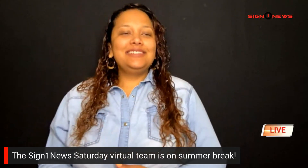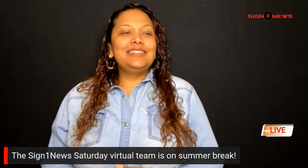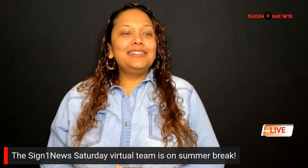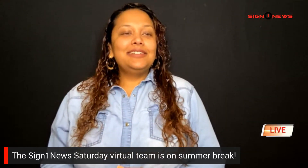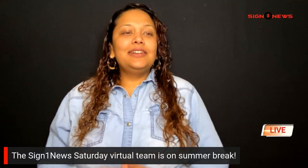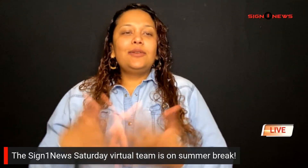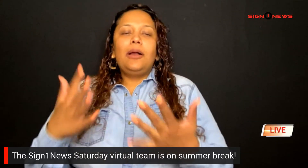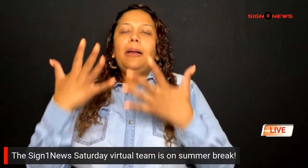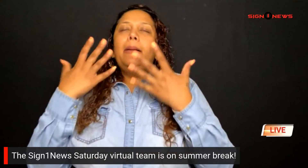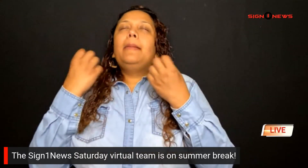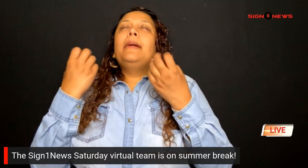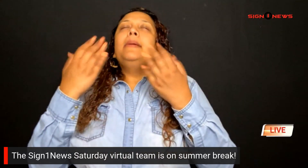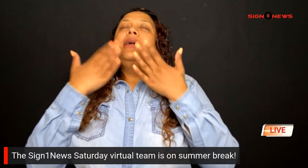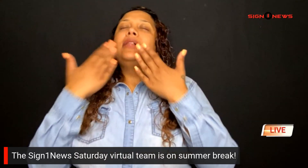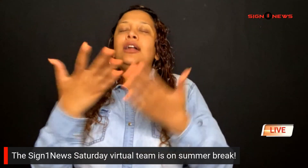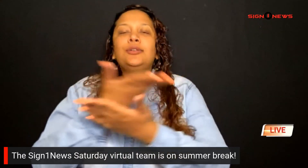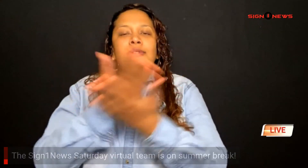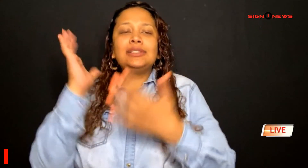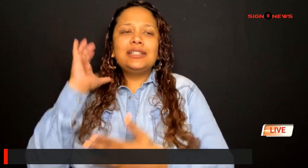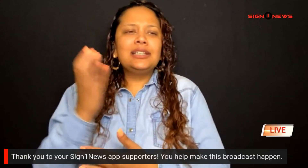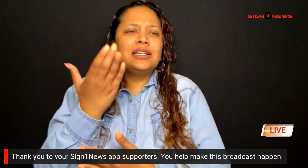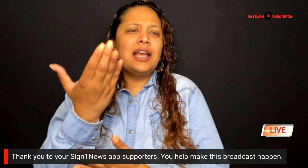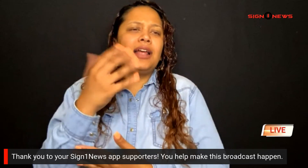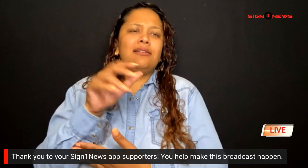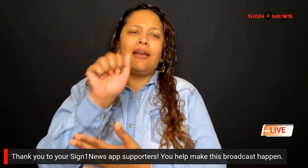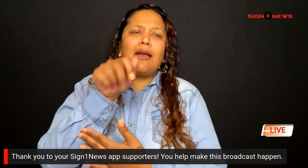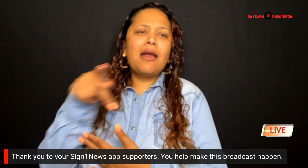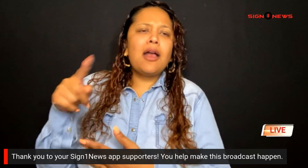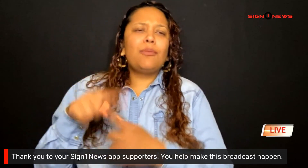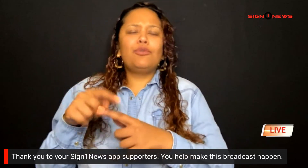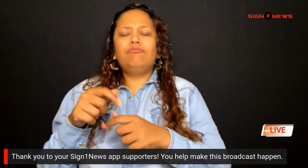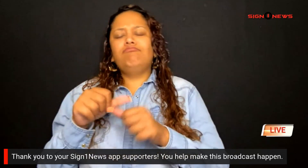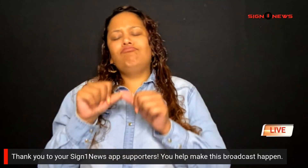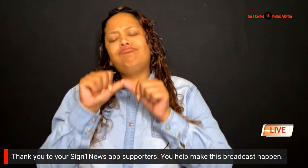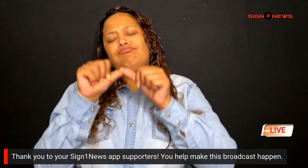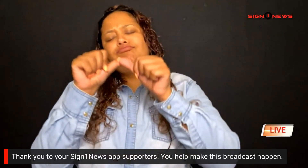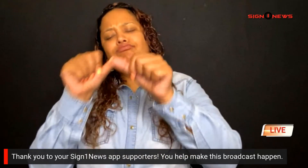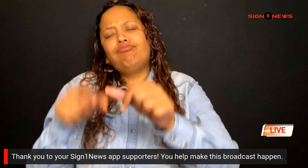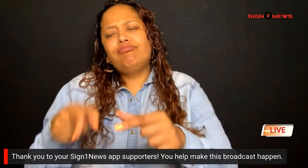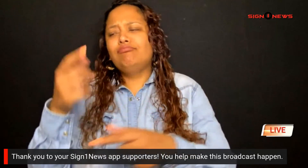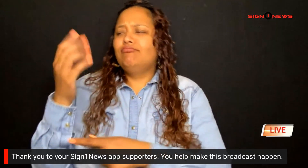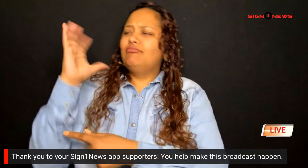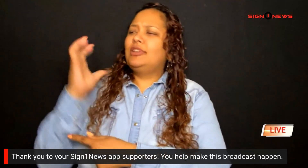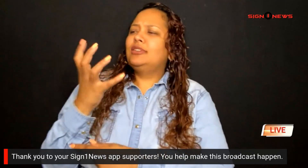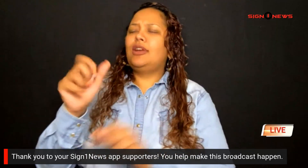again in the fall a big thank you to our Sign1News app supporters you help make this broadcast